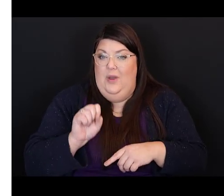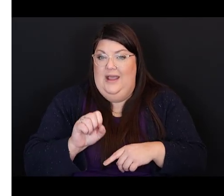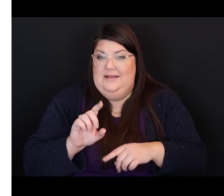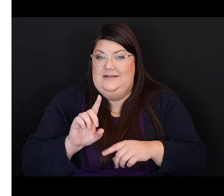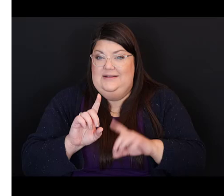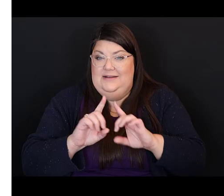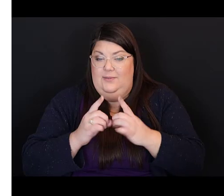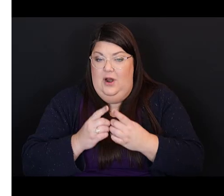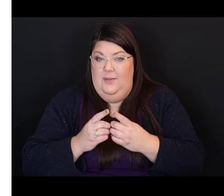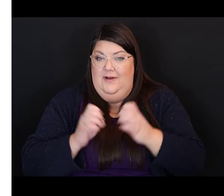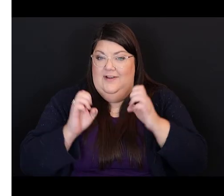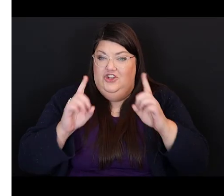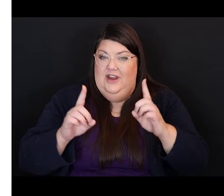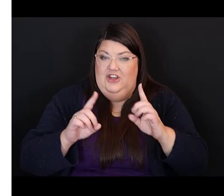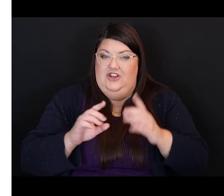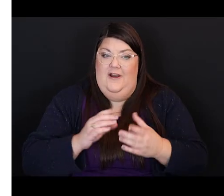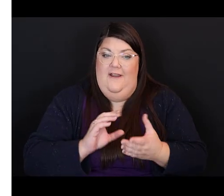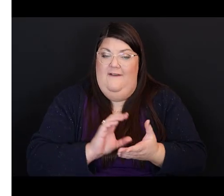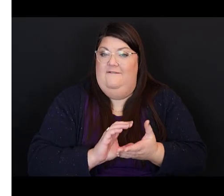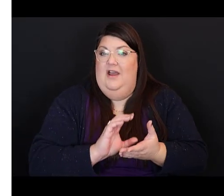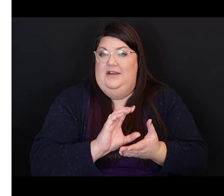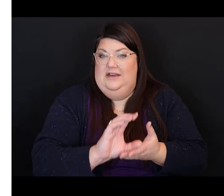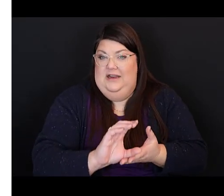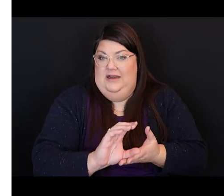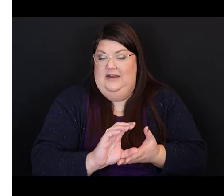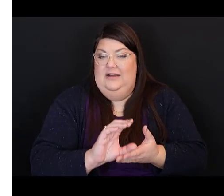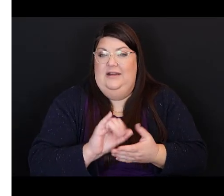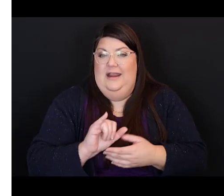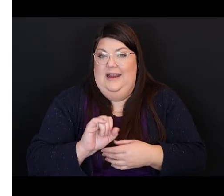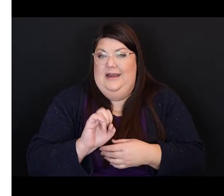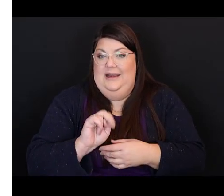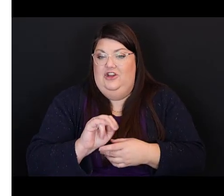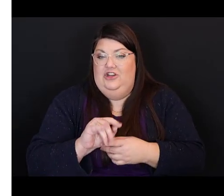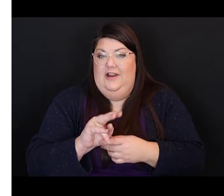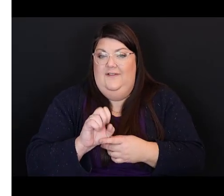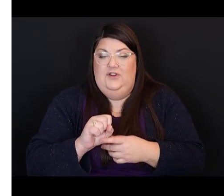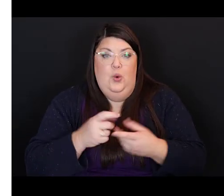Department of Education funded initiatives. We don't want to lose that. And I know that's one